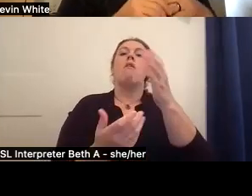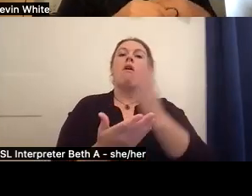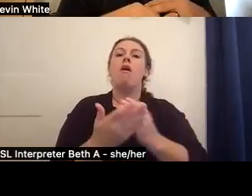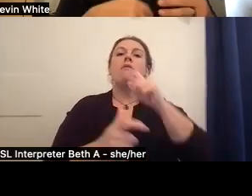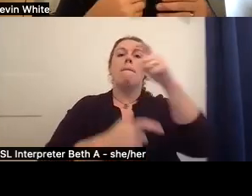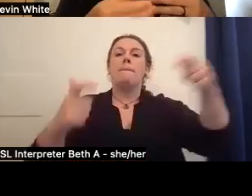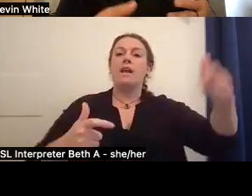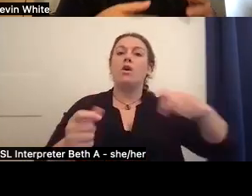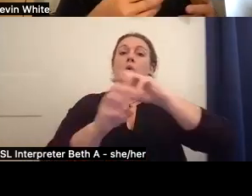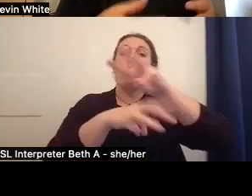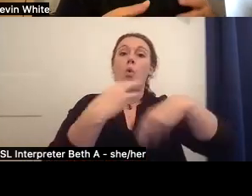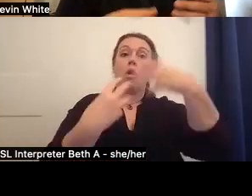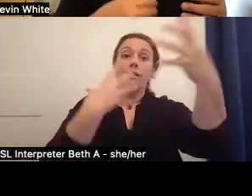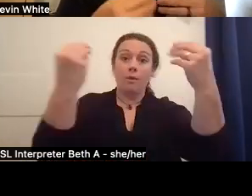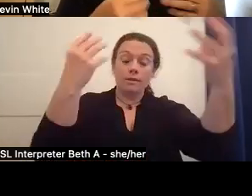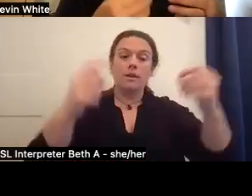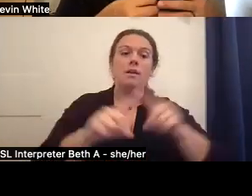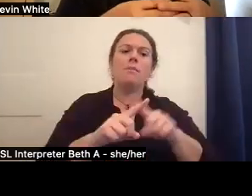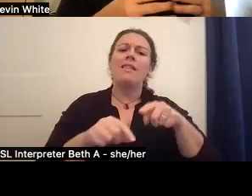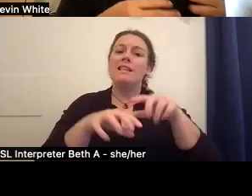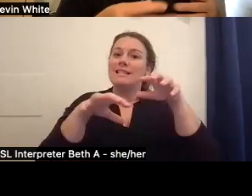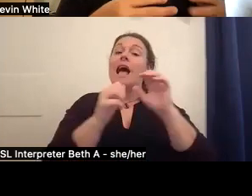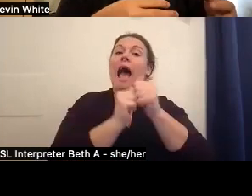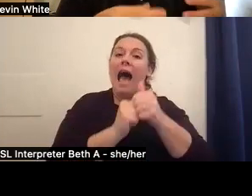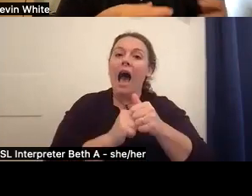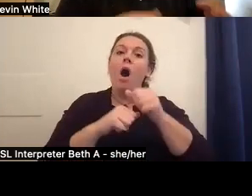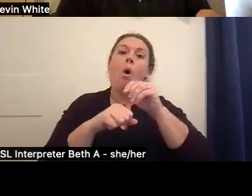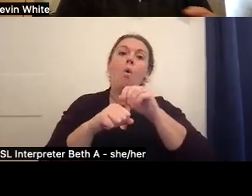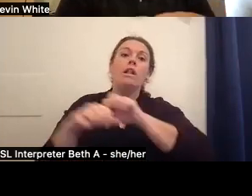But this is also the act of colonization, we have to really think about how this is being framed,